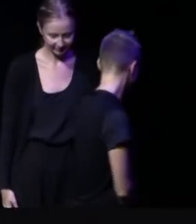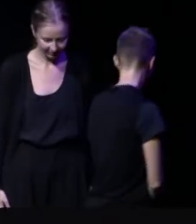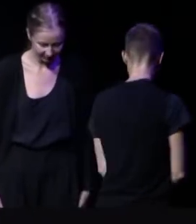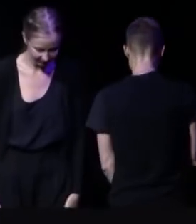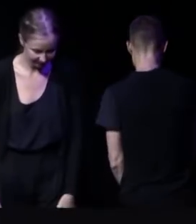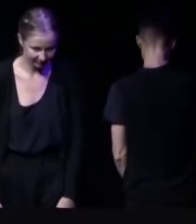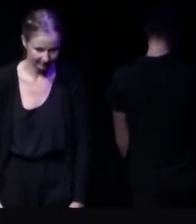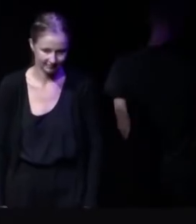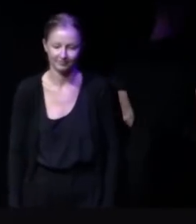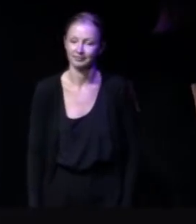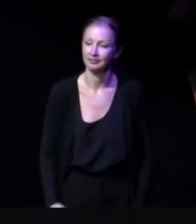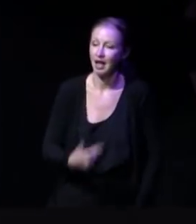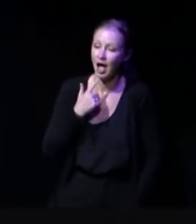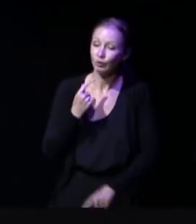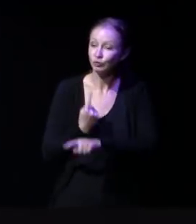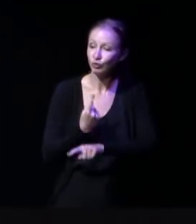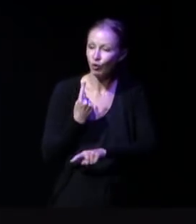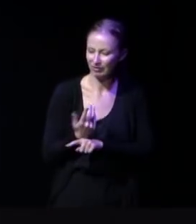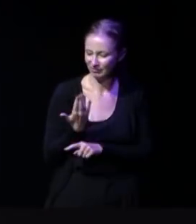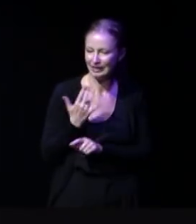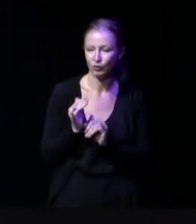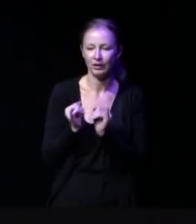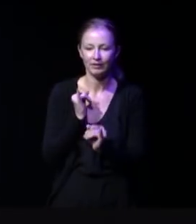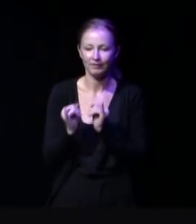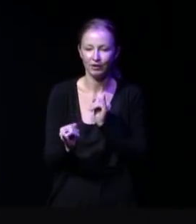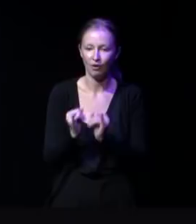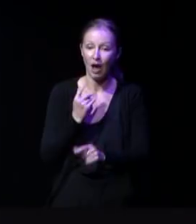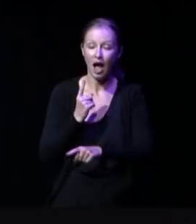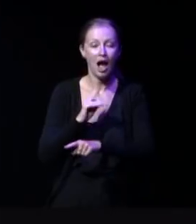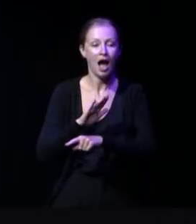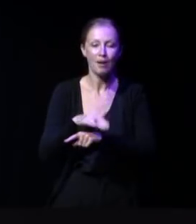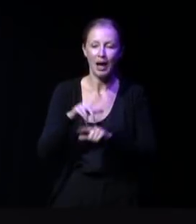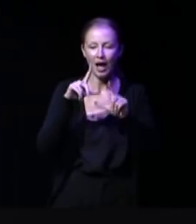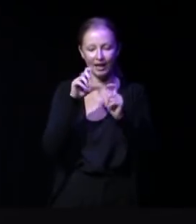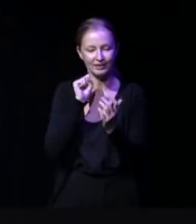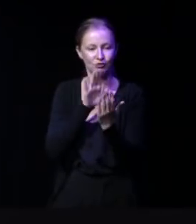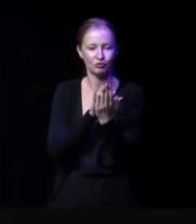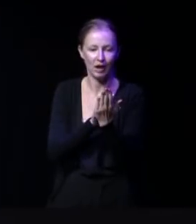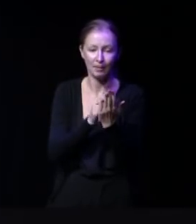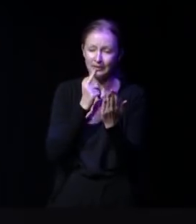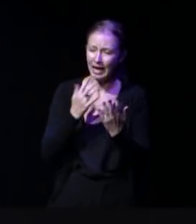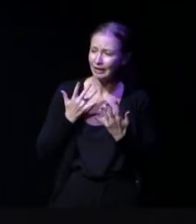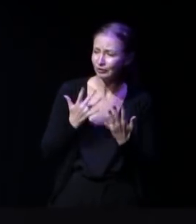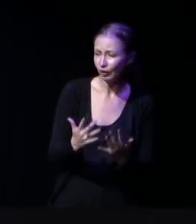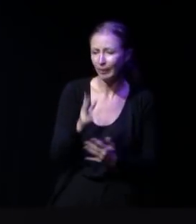I was talking to an interviewer the other day about Instagram, and she was saying that so many young women are addicted